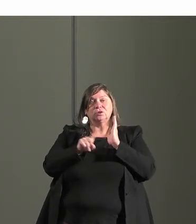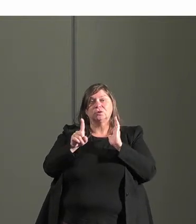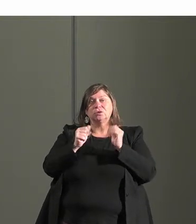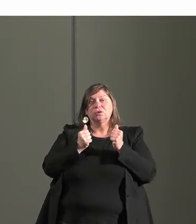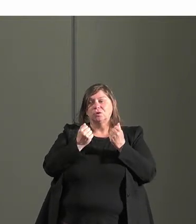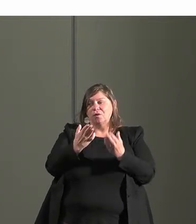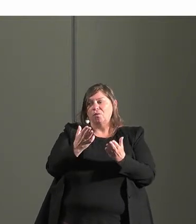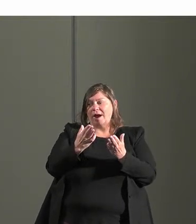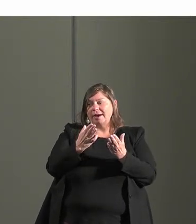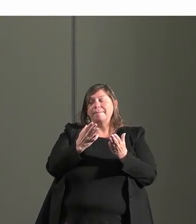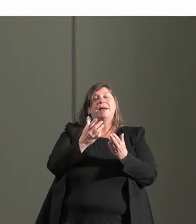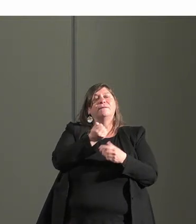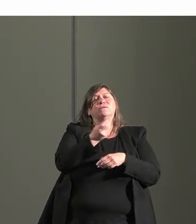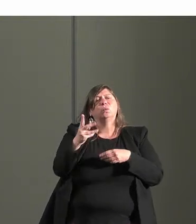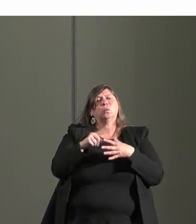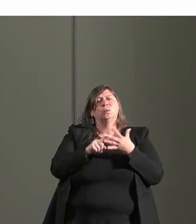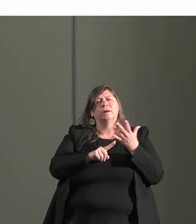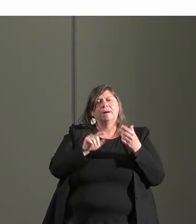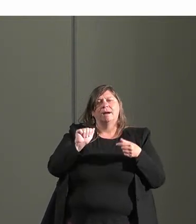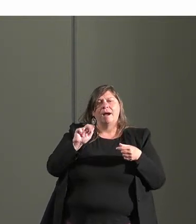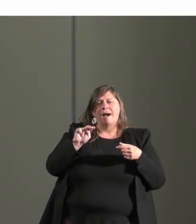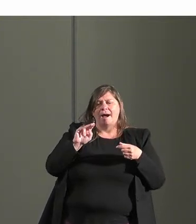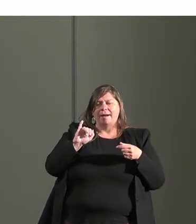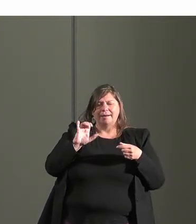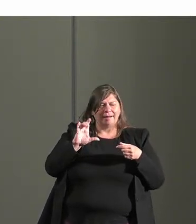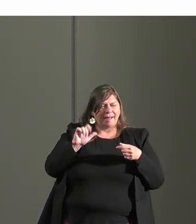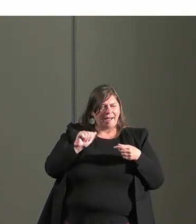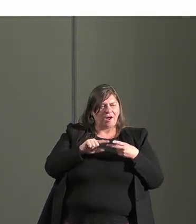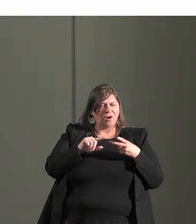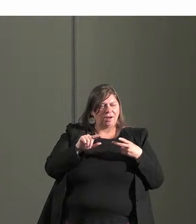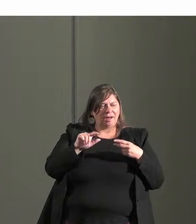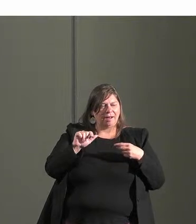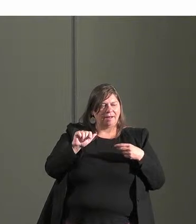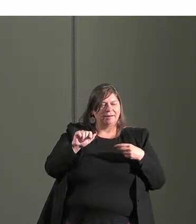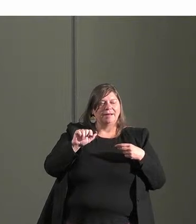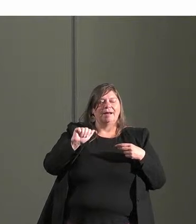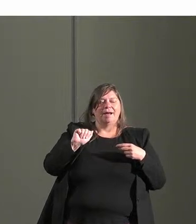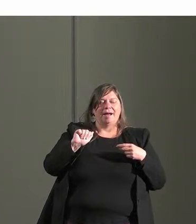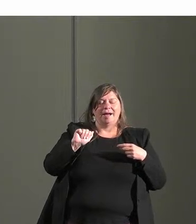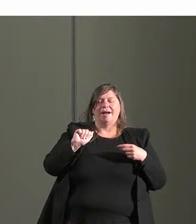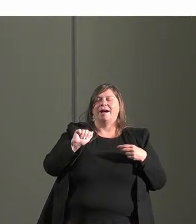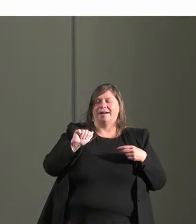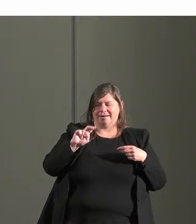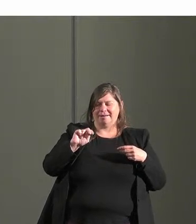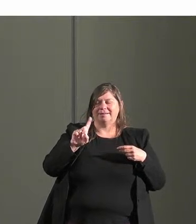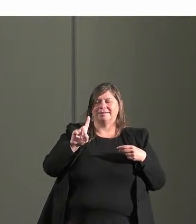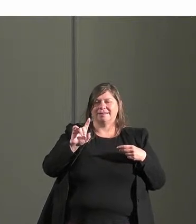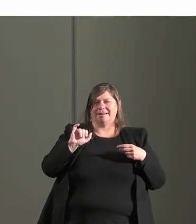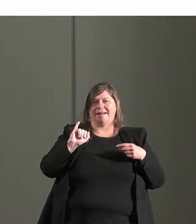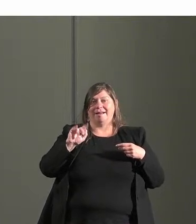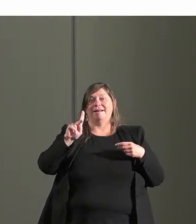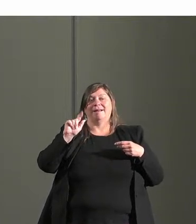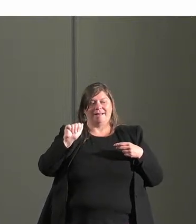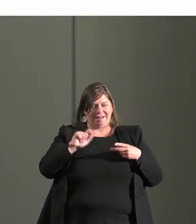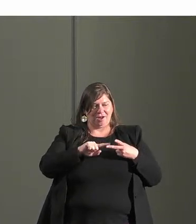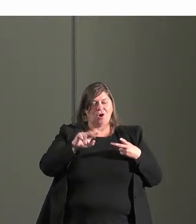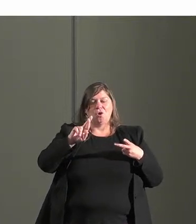easier. From the research they recommend a few available.